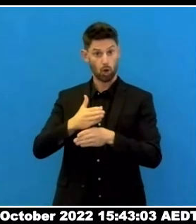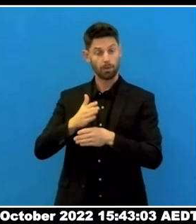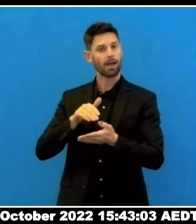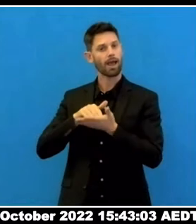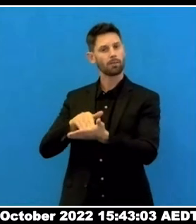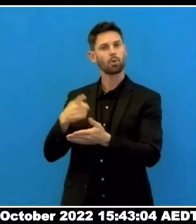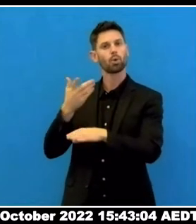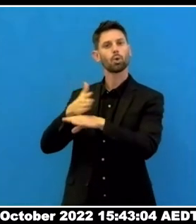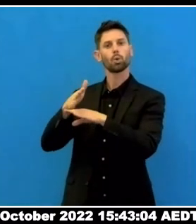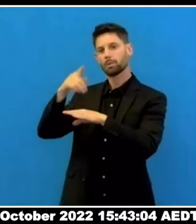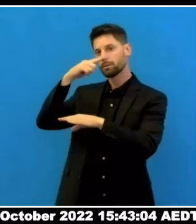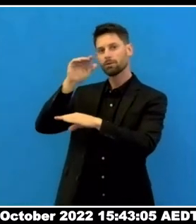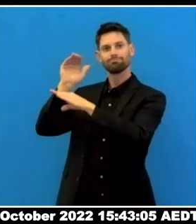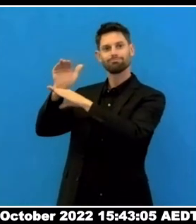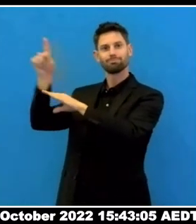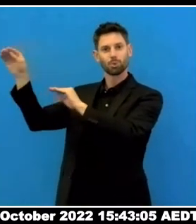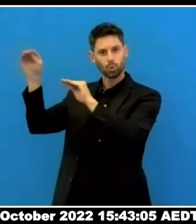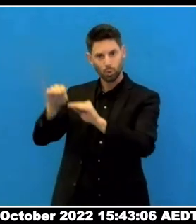to understand service systems.